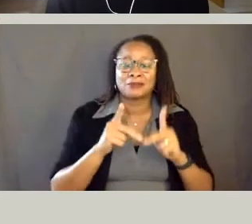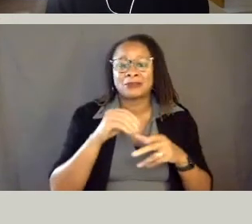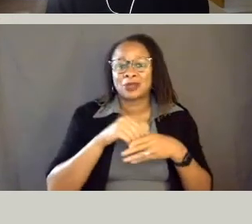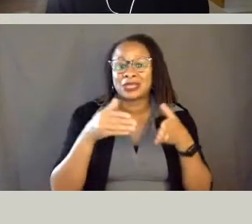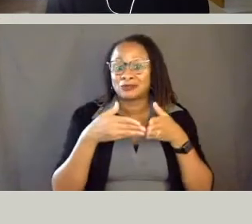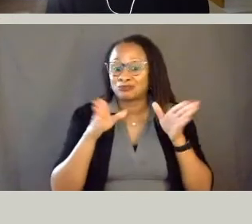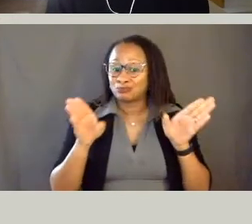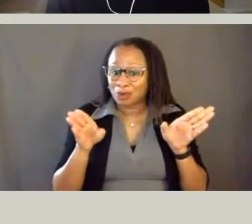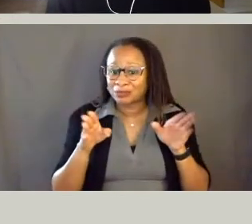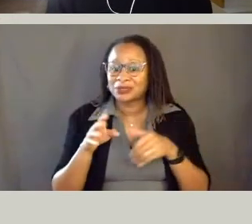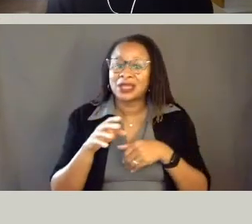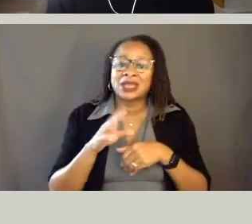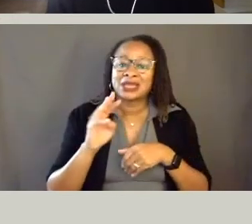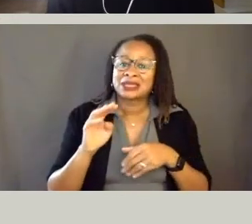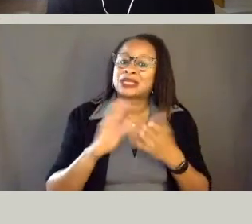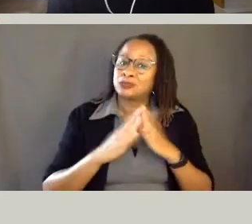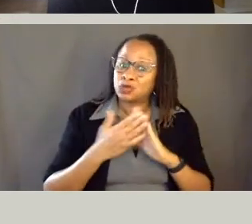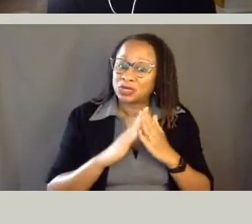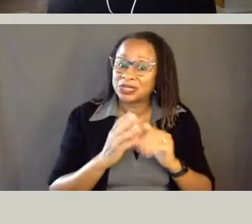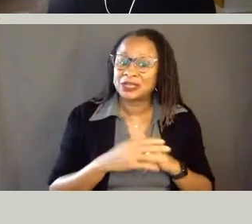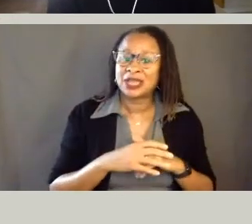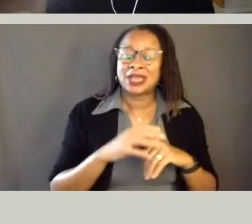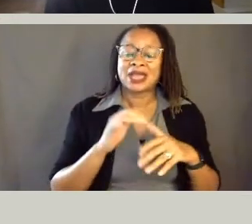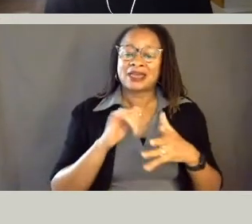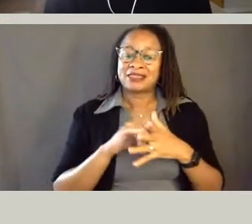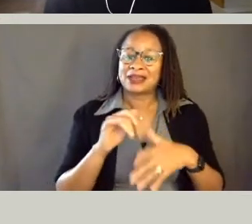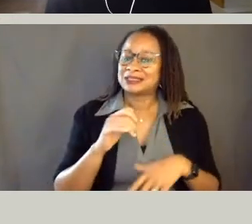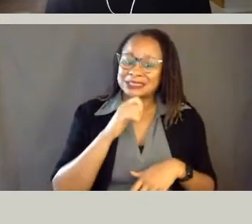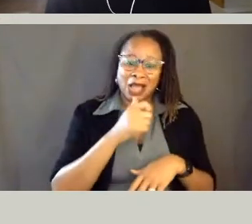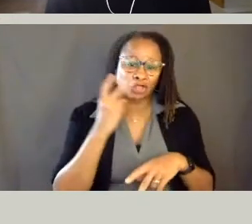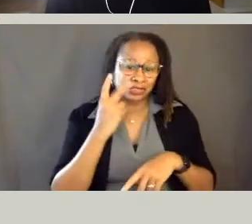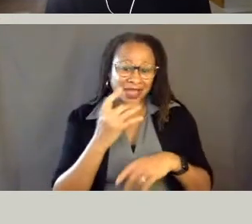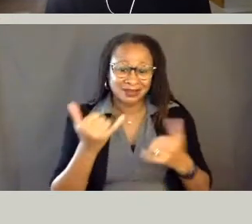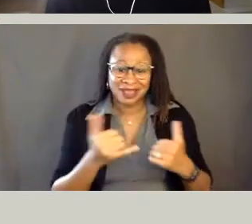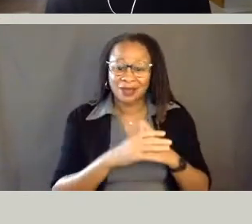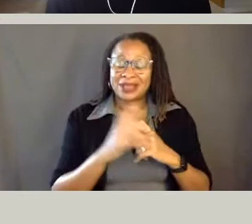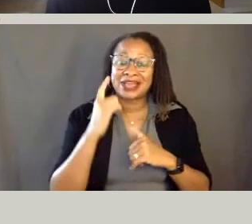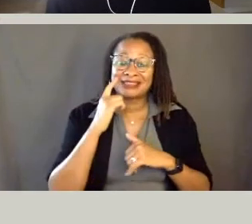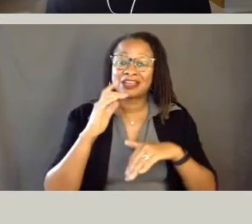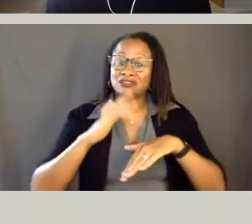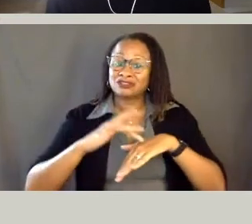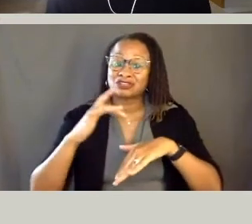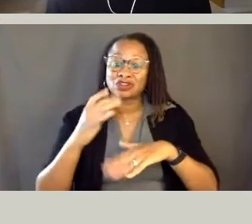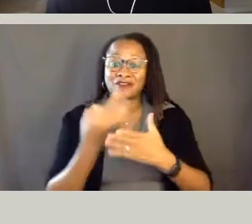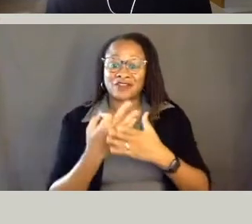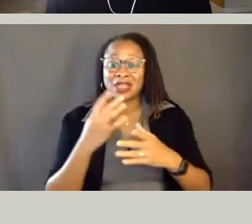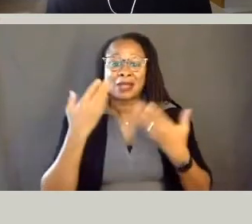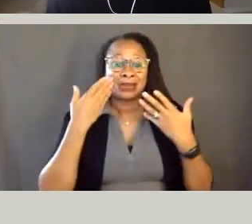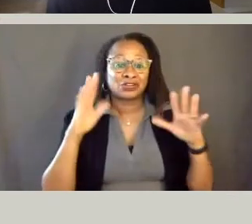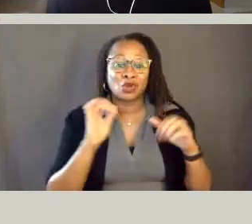in the community that is being sort of under looked. And I think also just to touch on the fact that I didn't know that about Firelight and that's incredible.